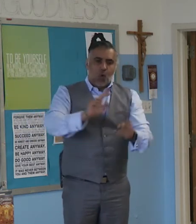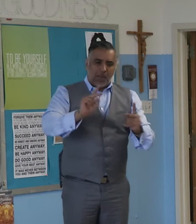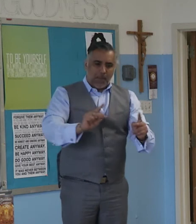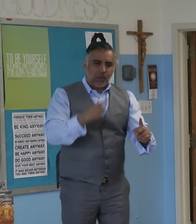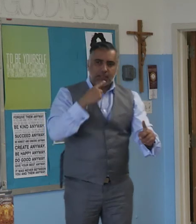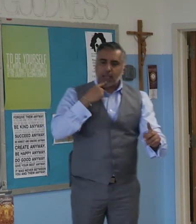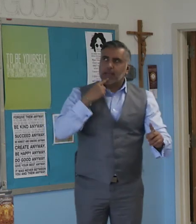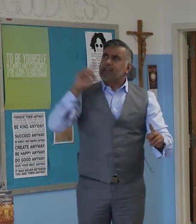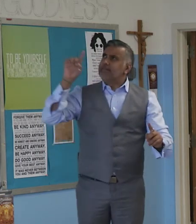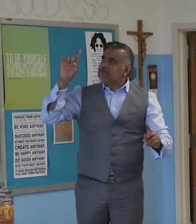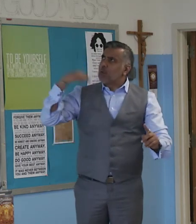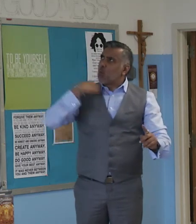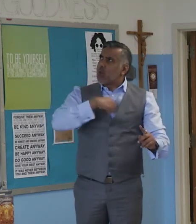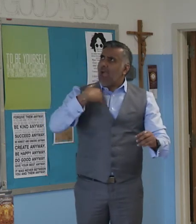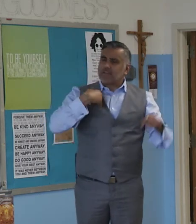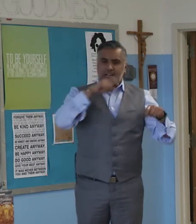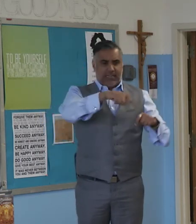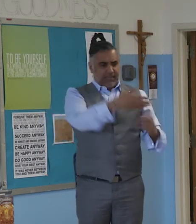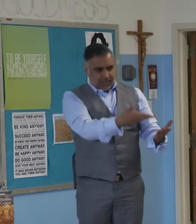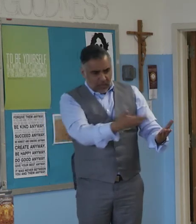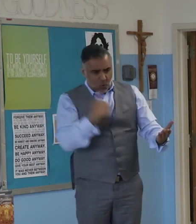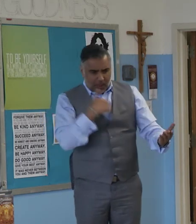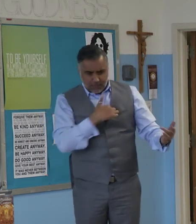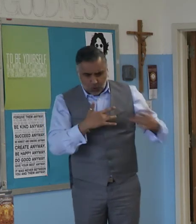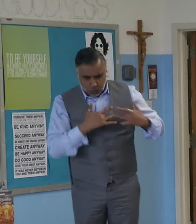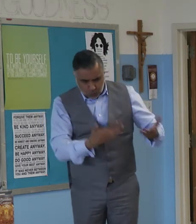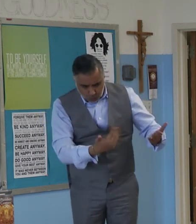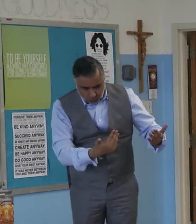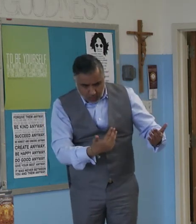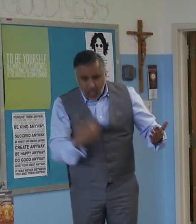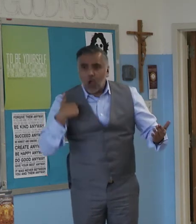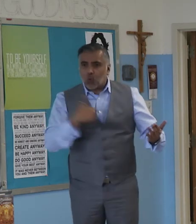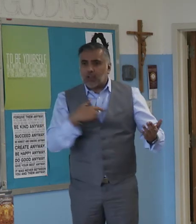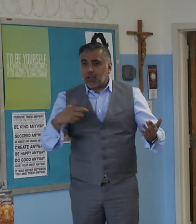got a need, we've got a concern, we've got basically an opportunity- let's serve that.